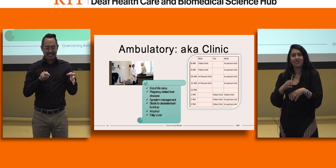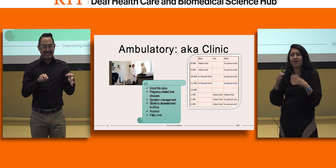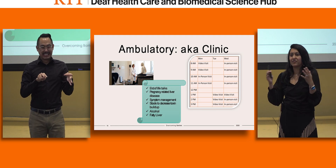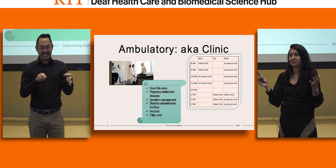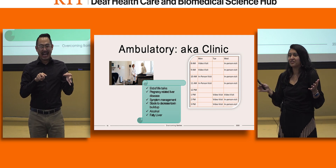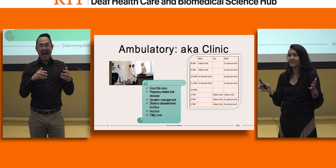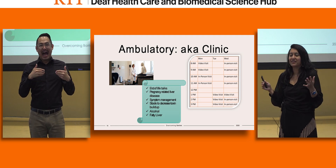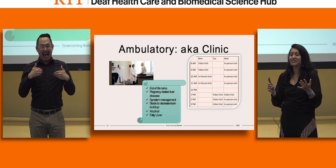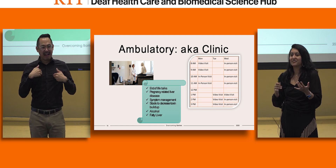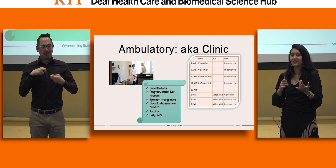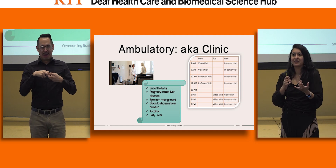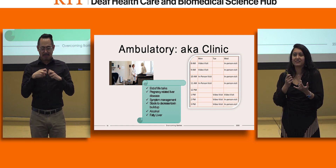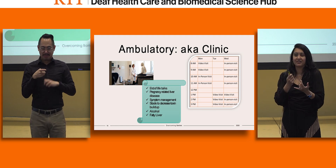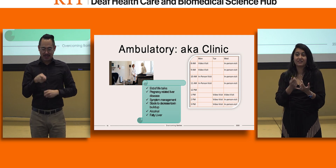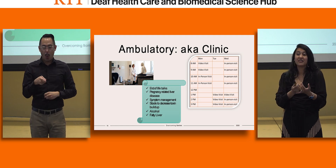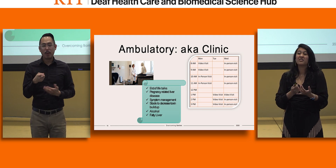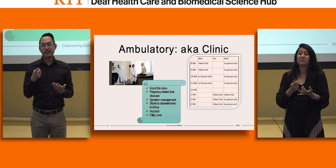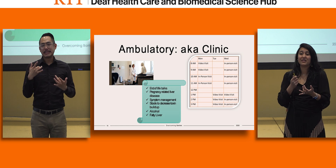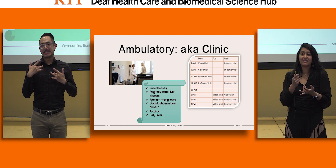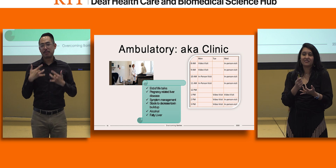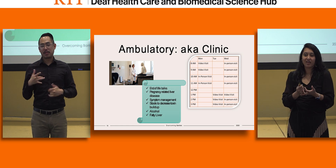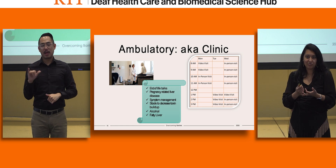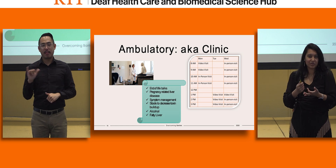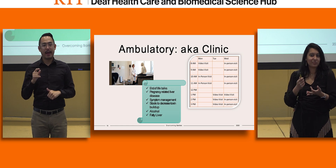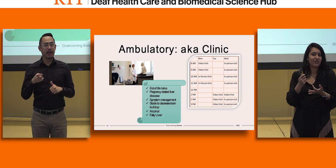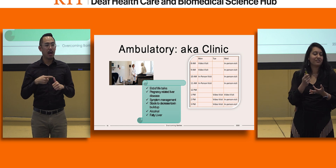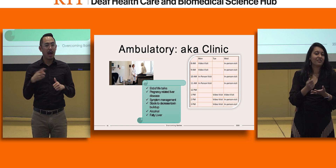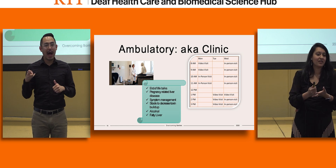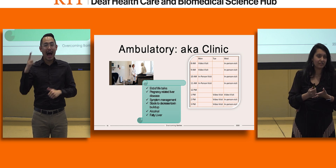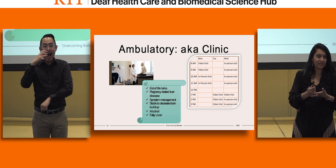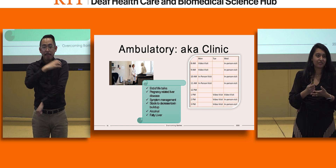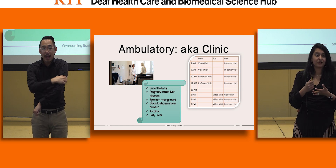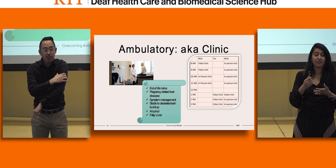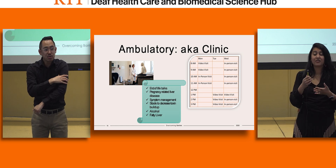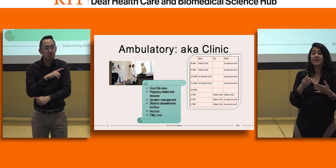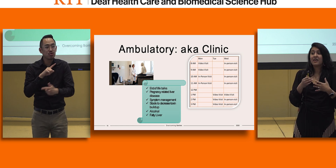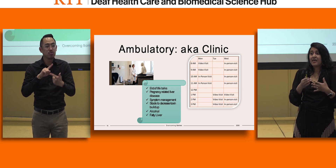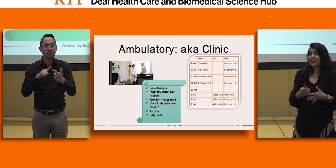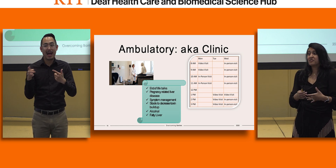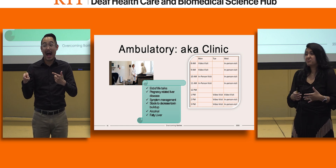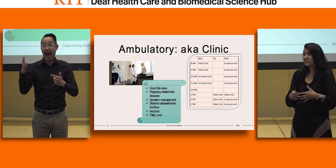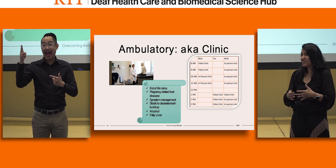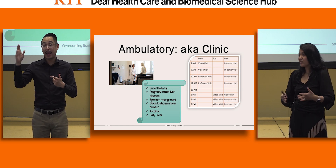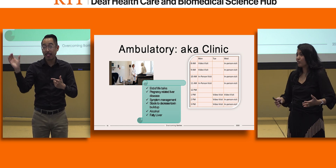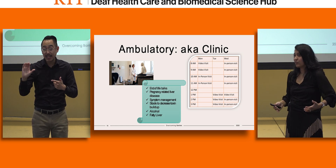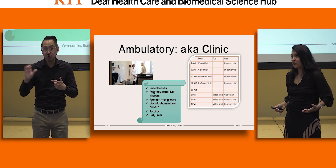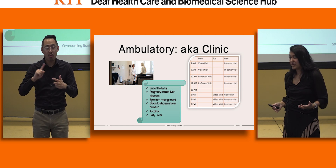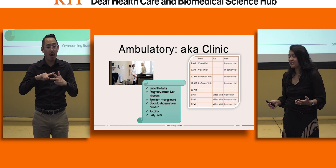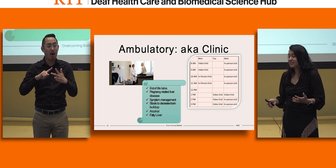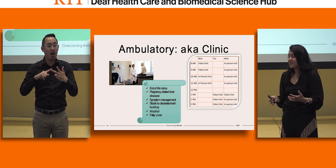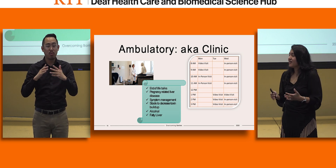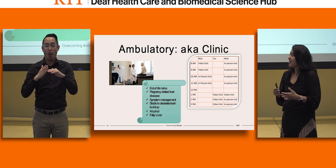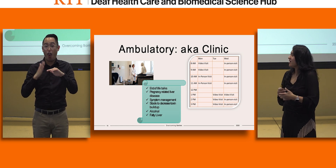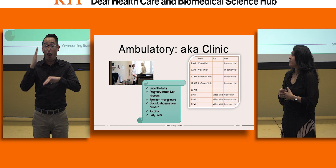a trifecta of things, like diabetes, high blood pressure, high cholesterol, and being overweight--